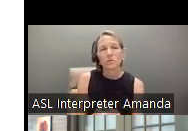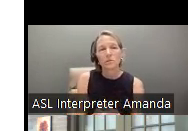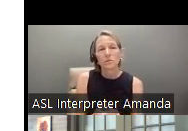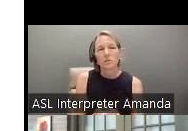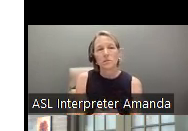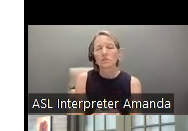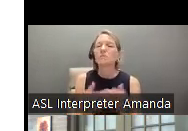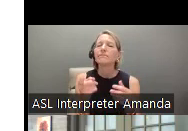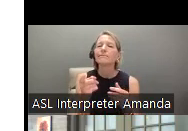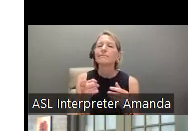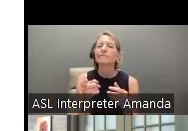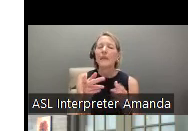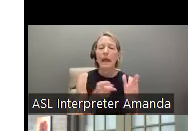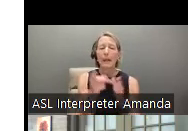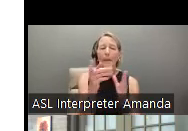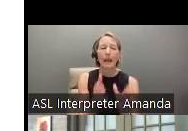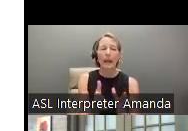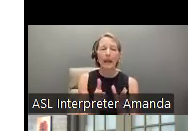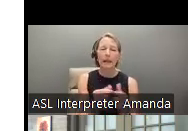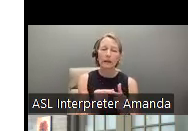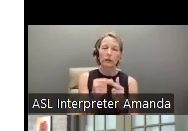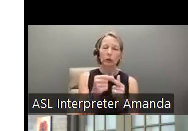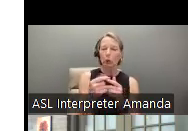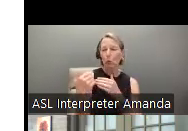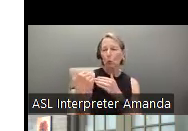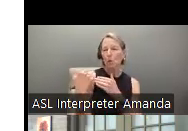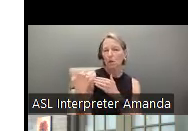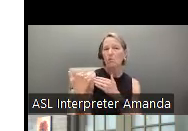now as a payee there are certain responsibilities that